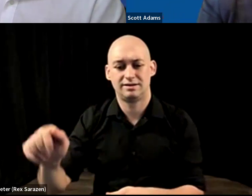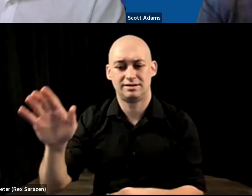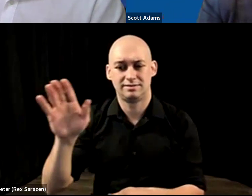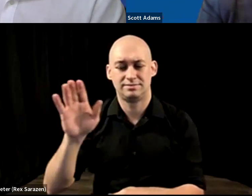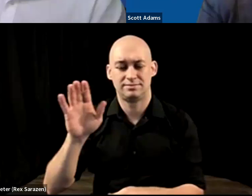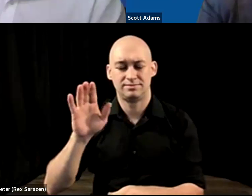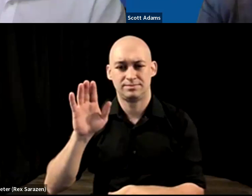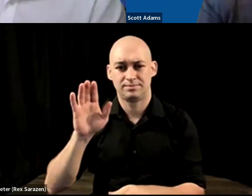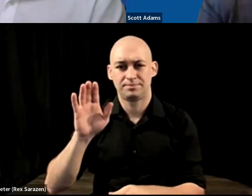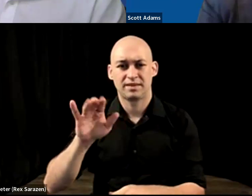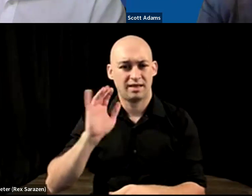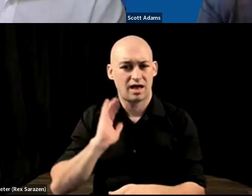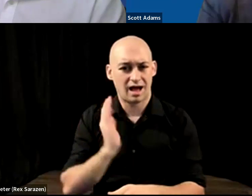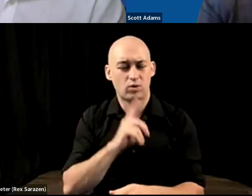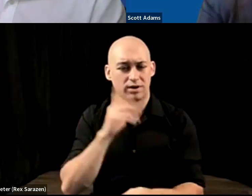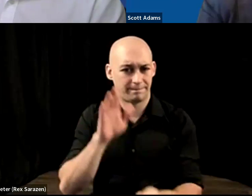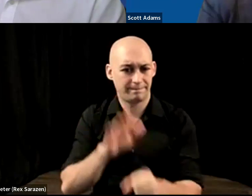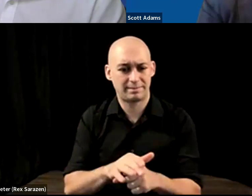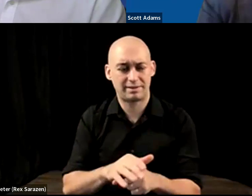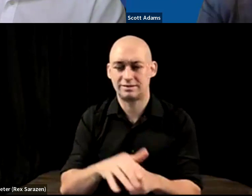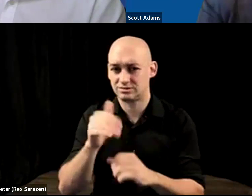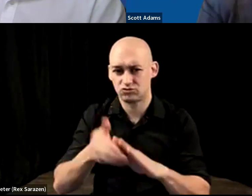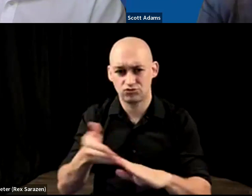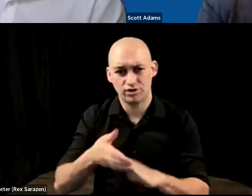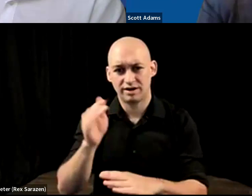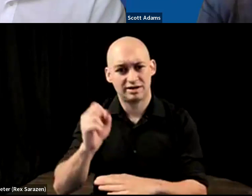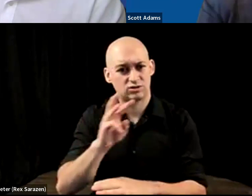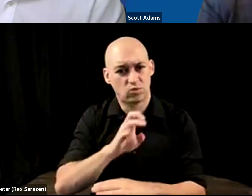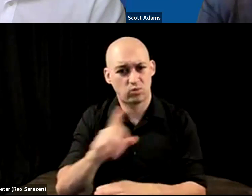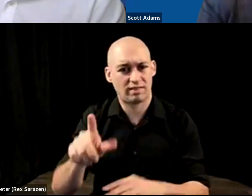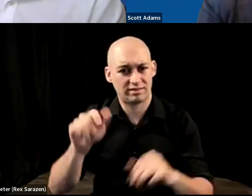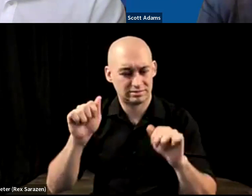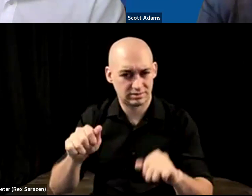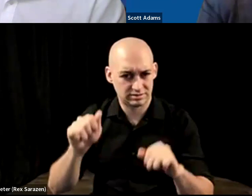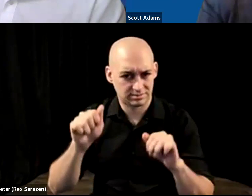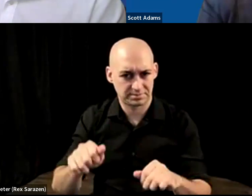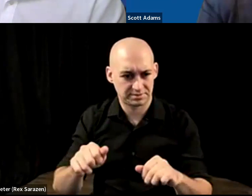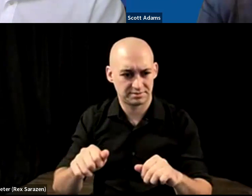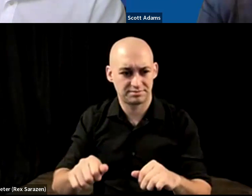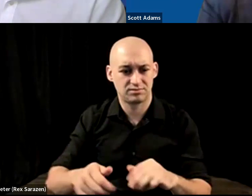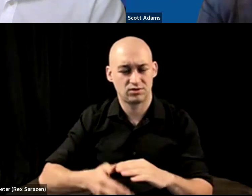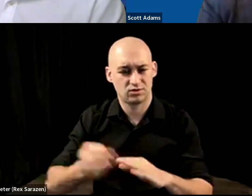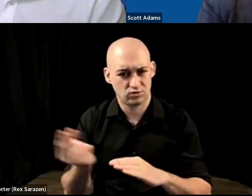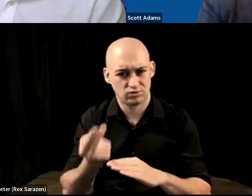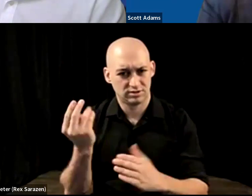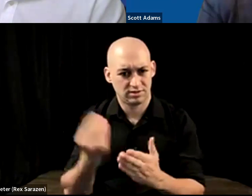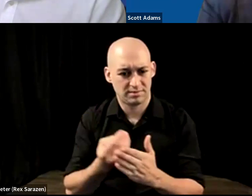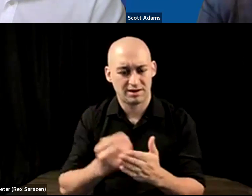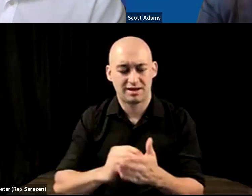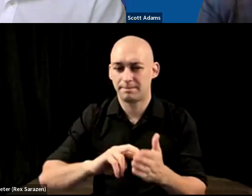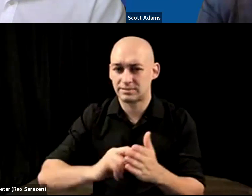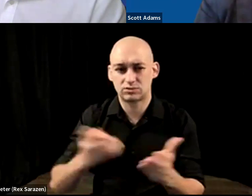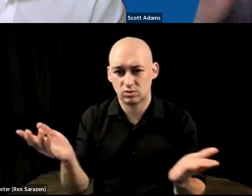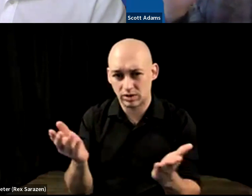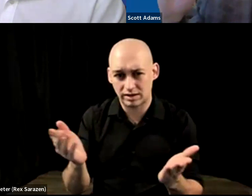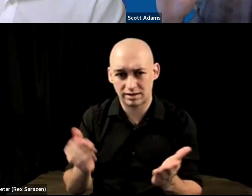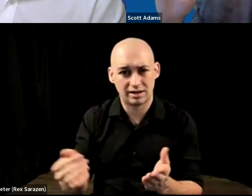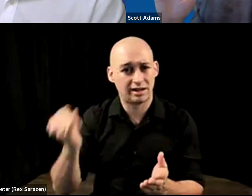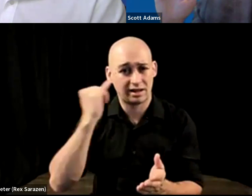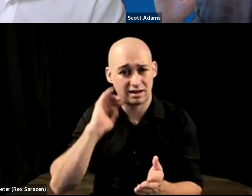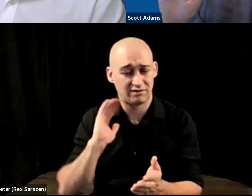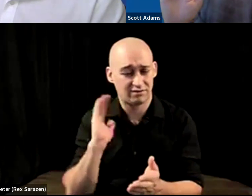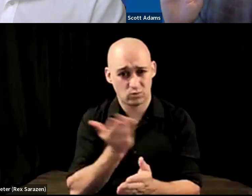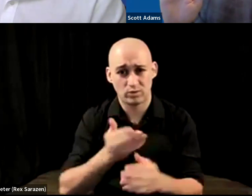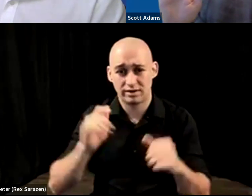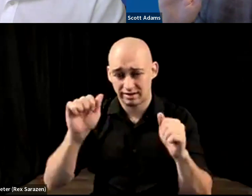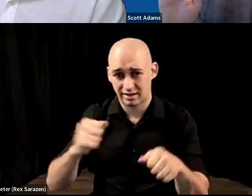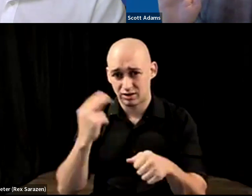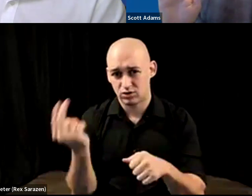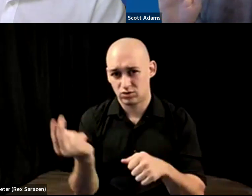commitment to be as efficient in the use of the funds, meaning that if we can utilize funding to